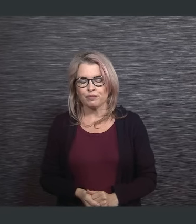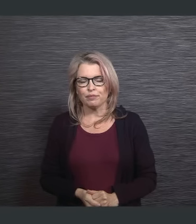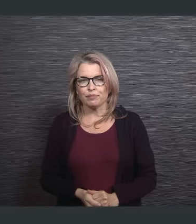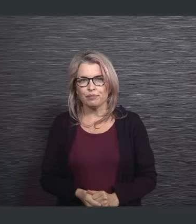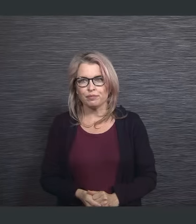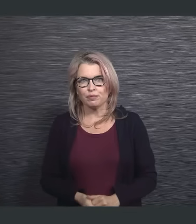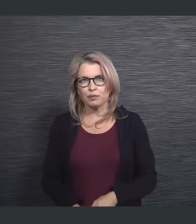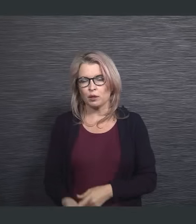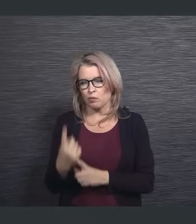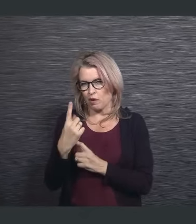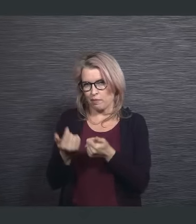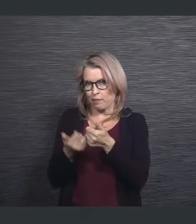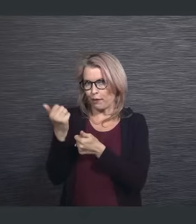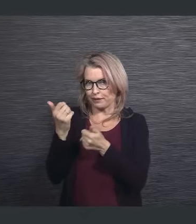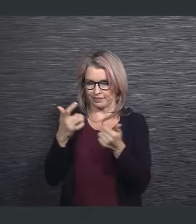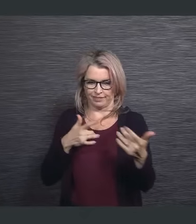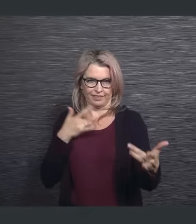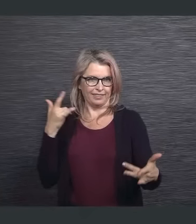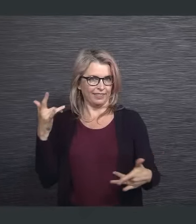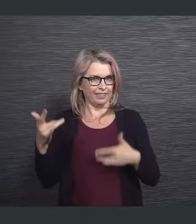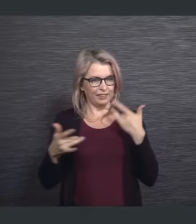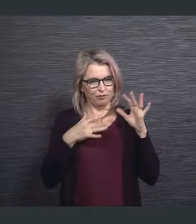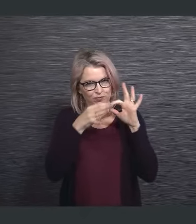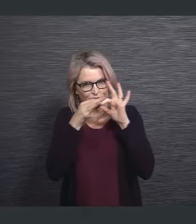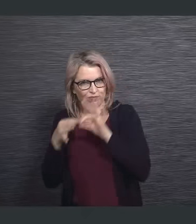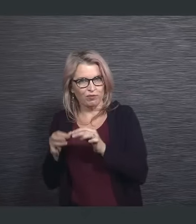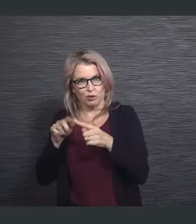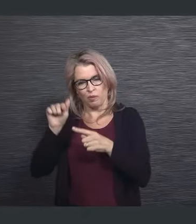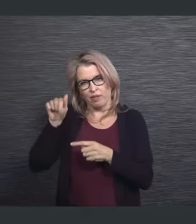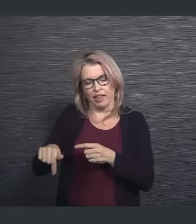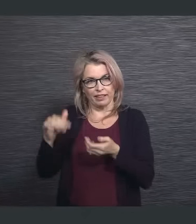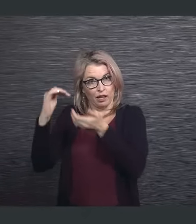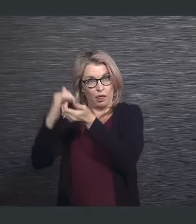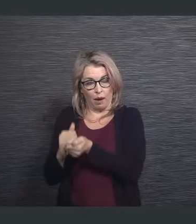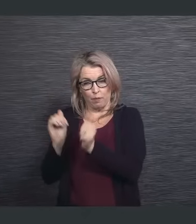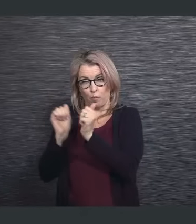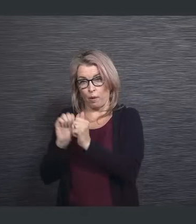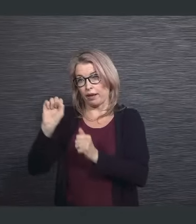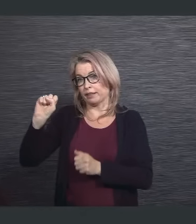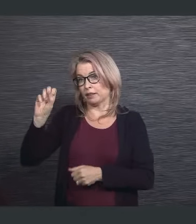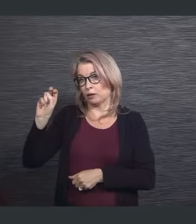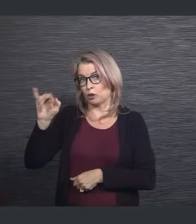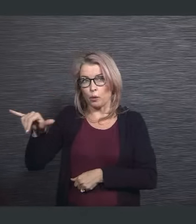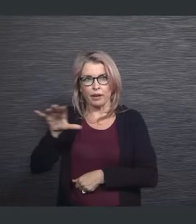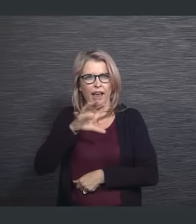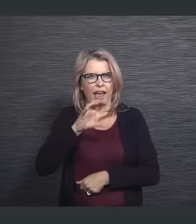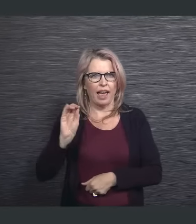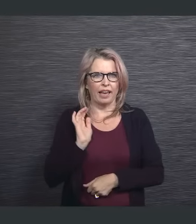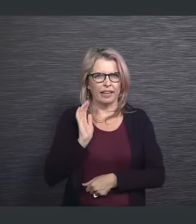One of the most exciting aspects of this collaboration between Sony and Manchester City is